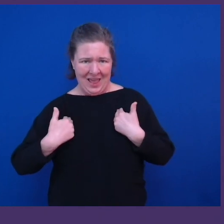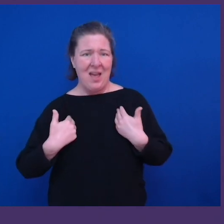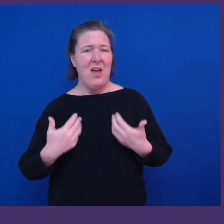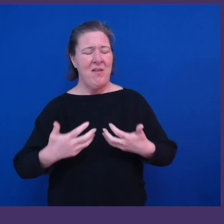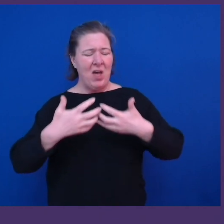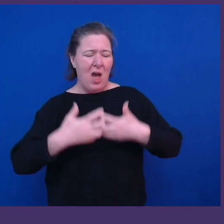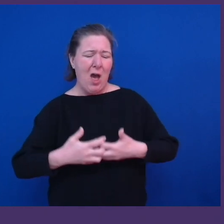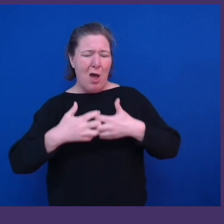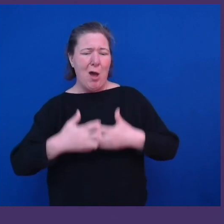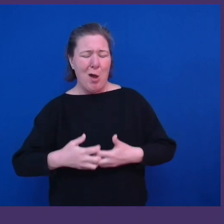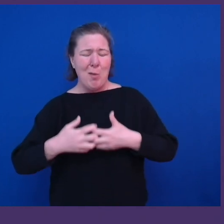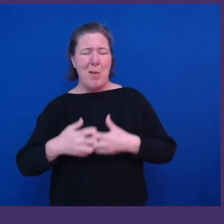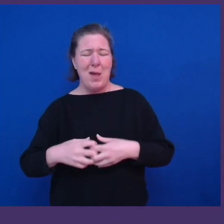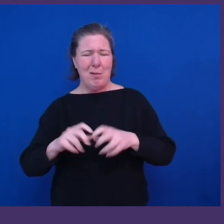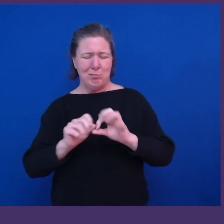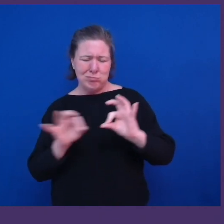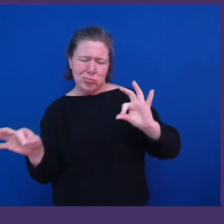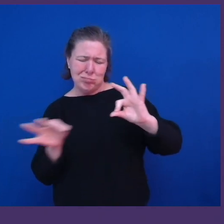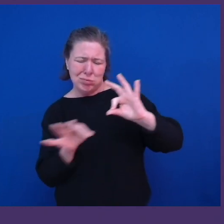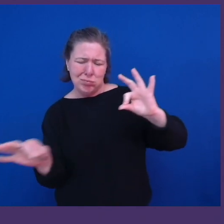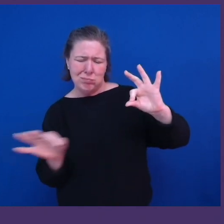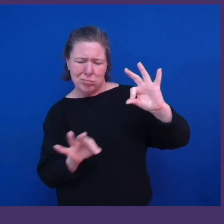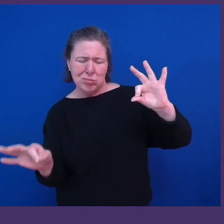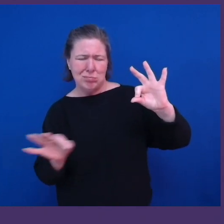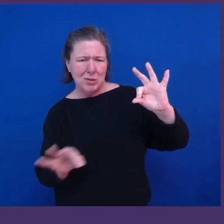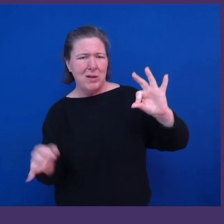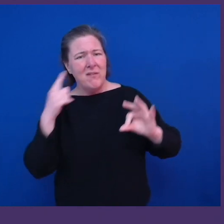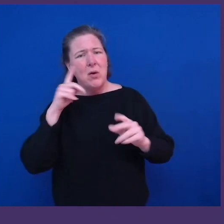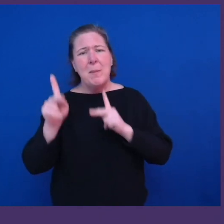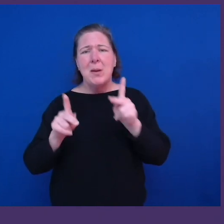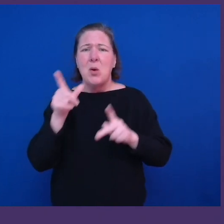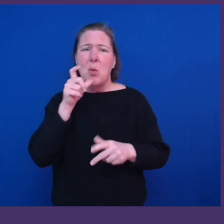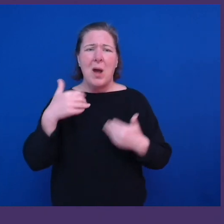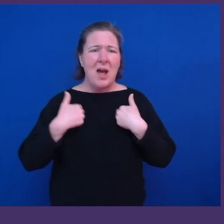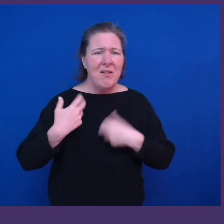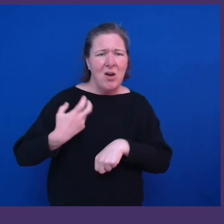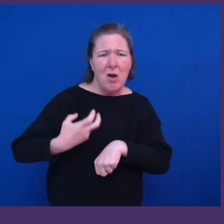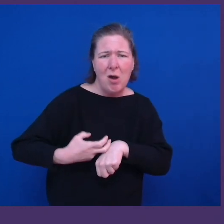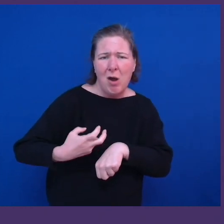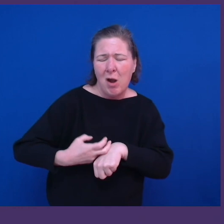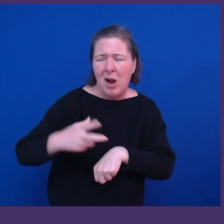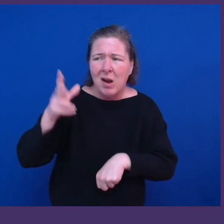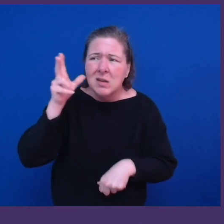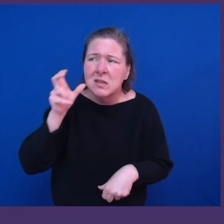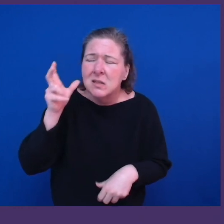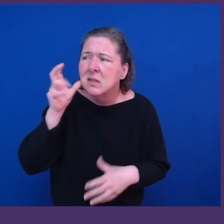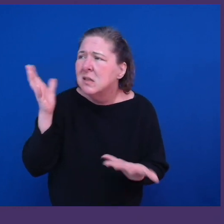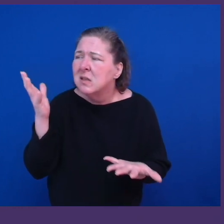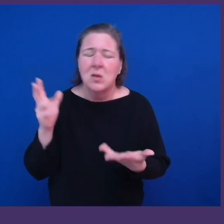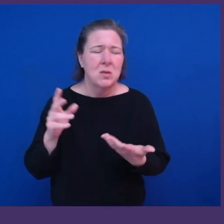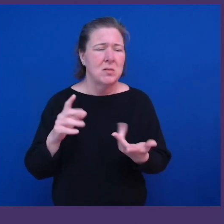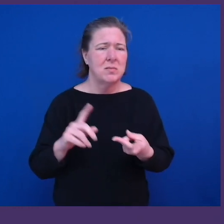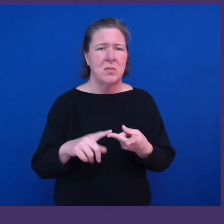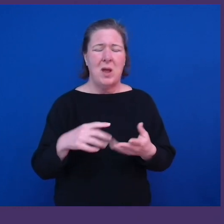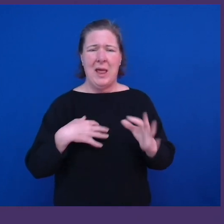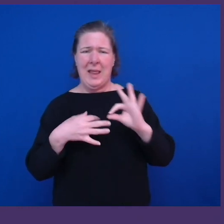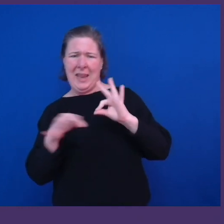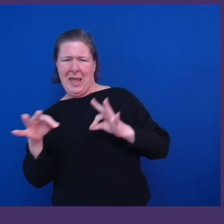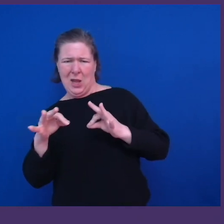that can be used for individuals who have a hard time hearing or who have language processing disabilities.